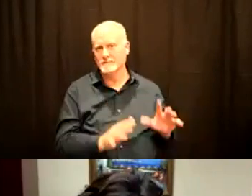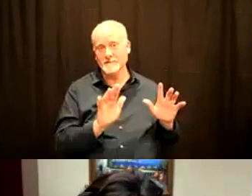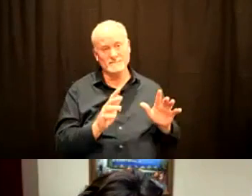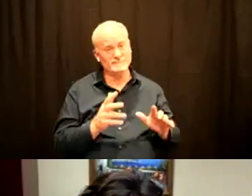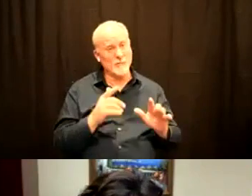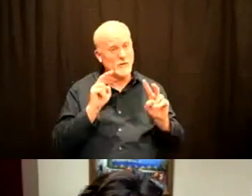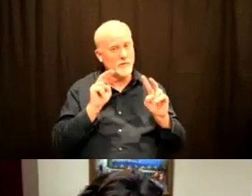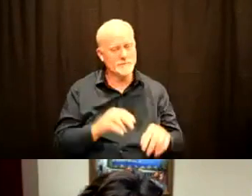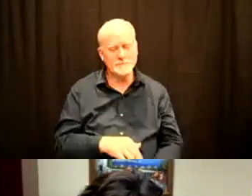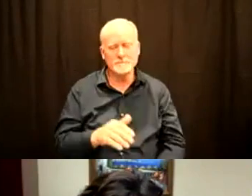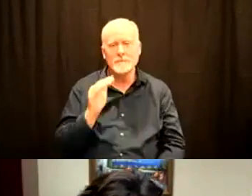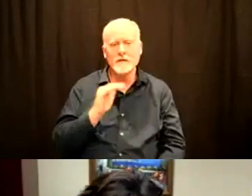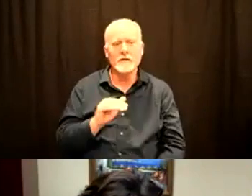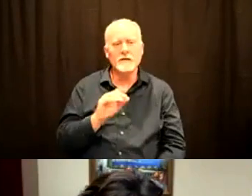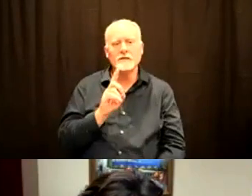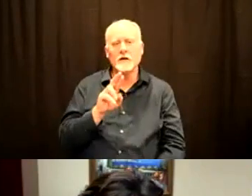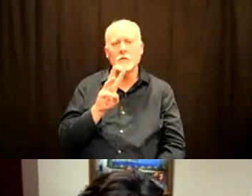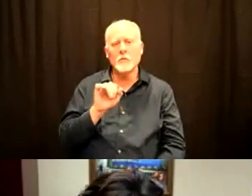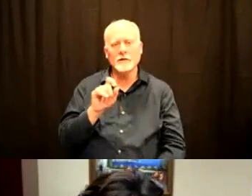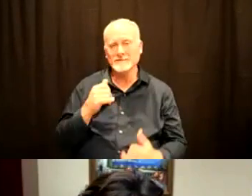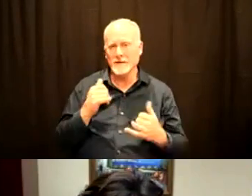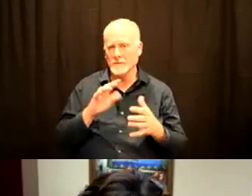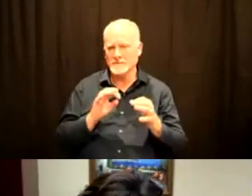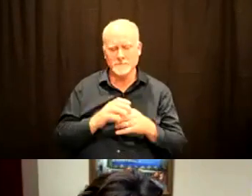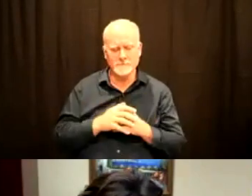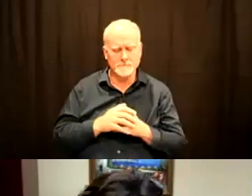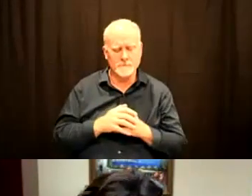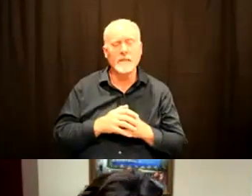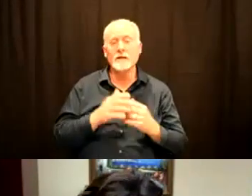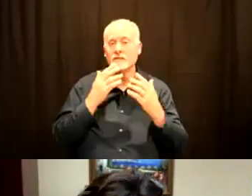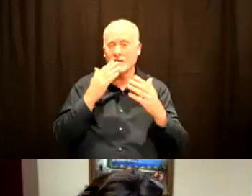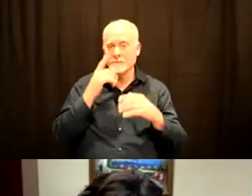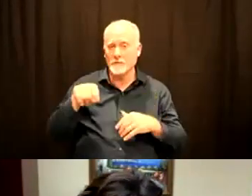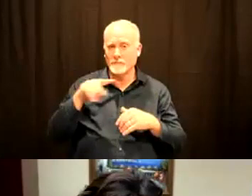well i am too pam and i want to say thank you to all the presenters tonight especially dr